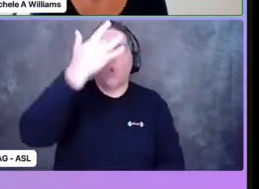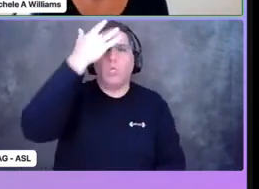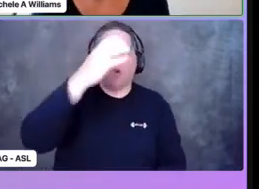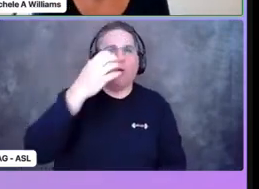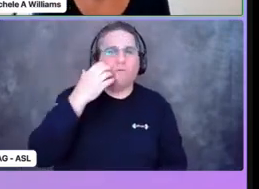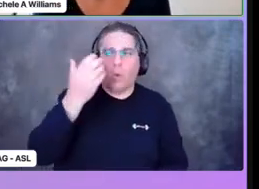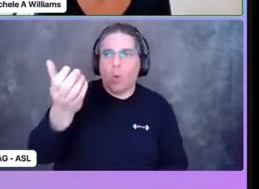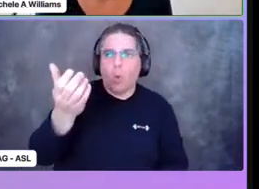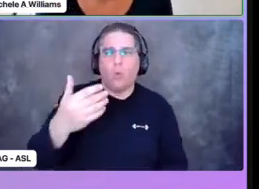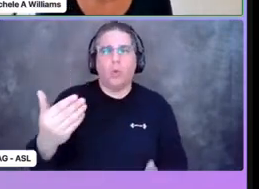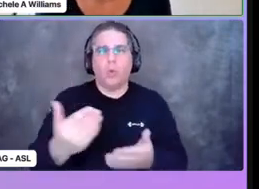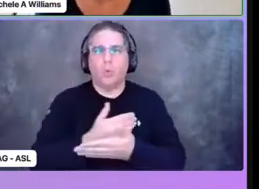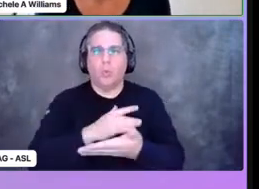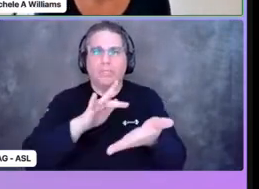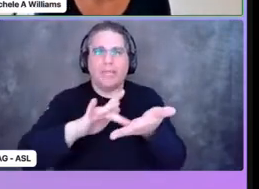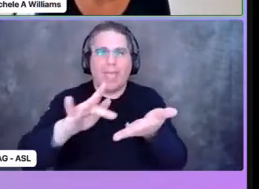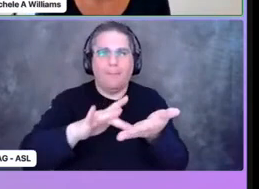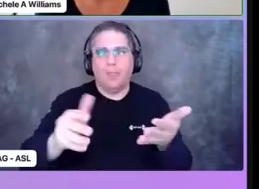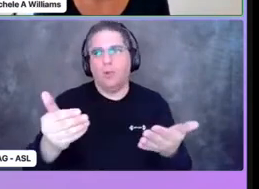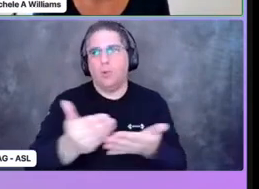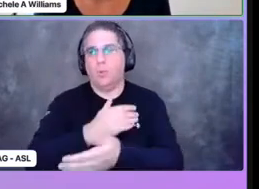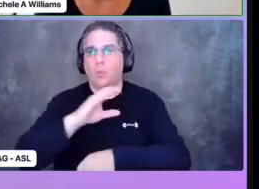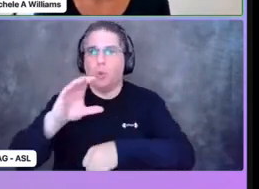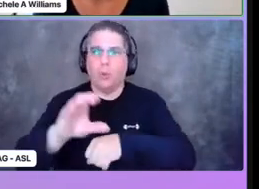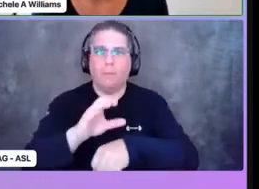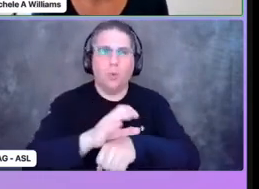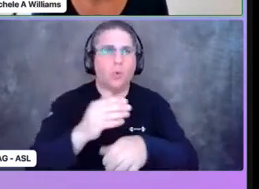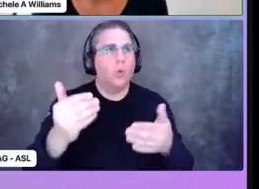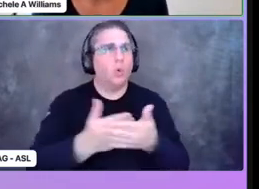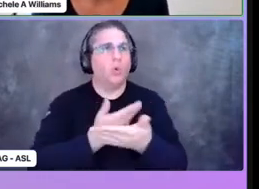year, certain companies come out with a smartphone, a